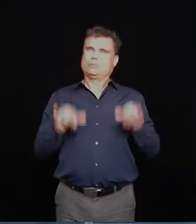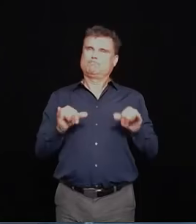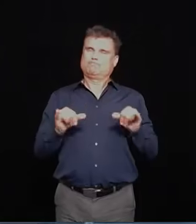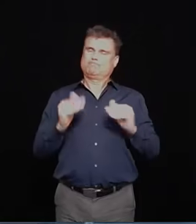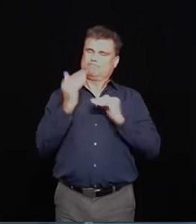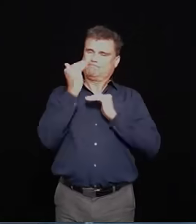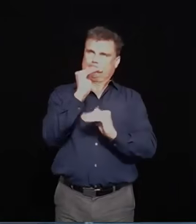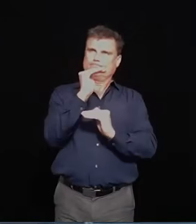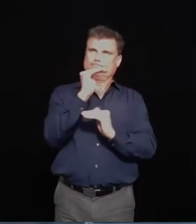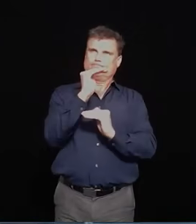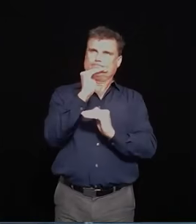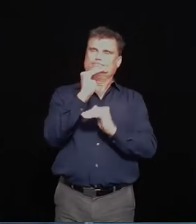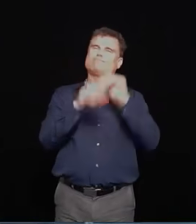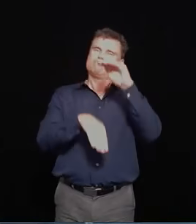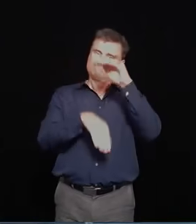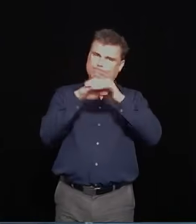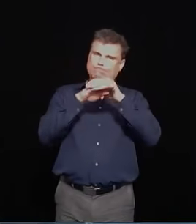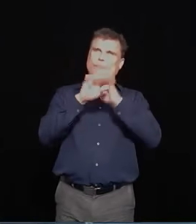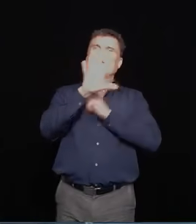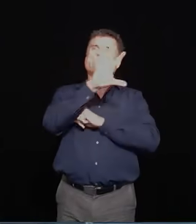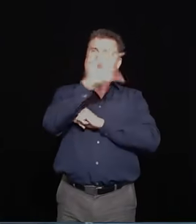Our vaccine tends to arrive